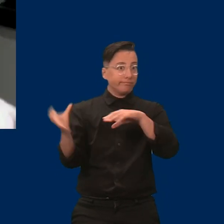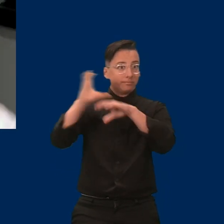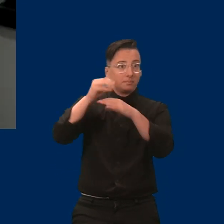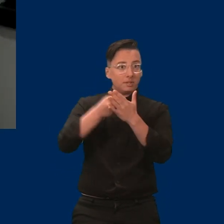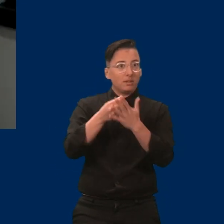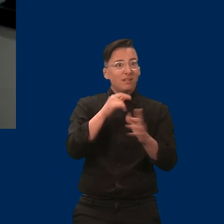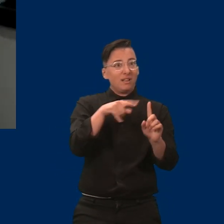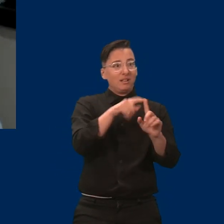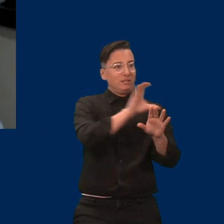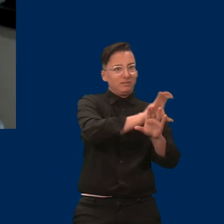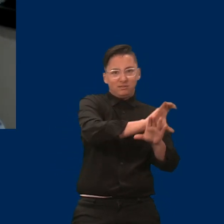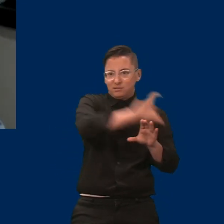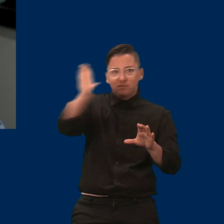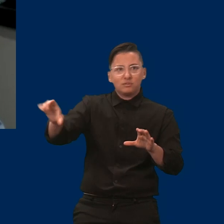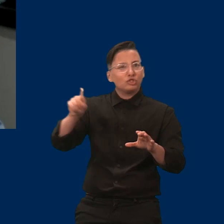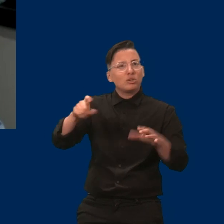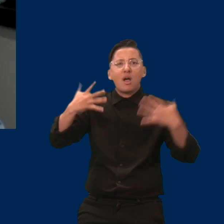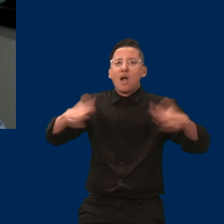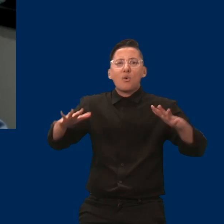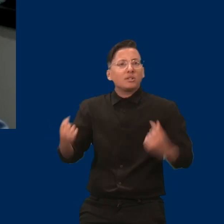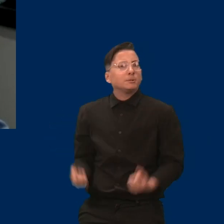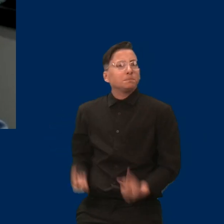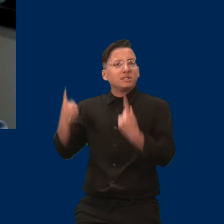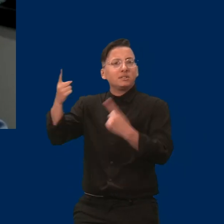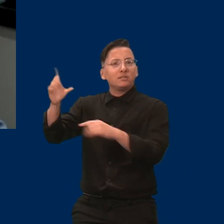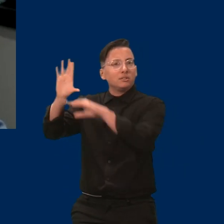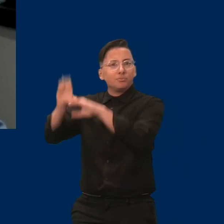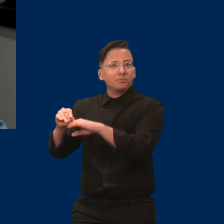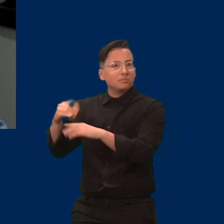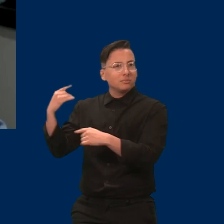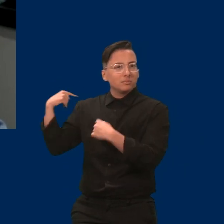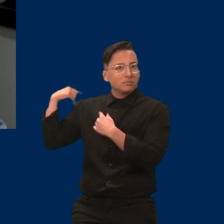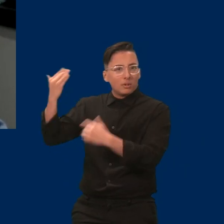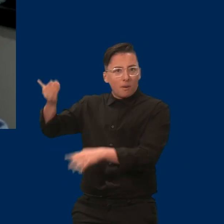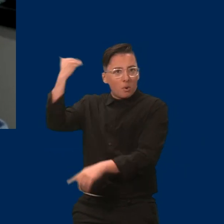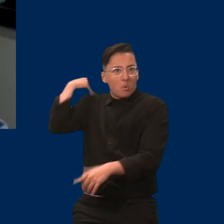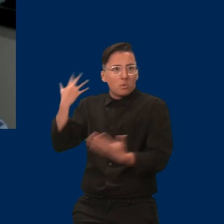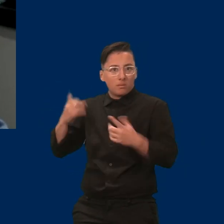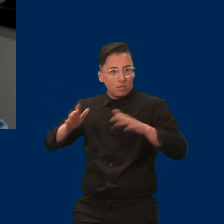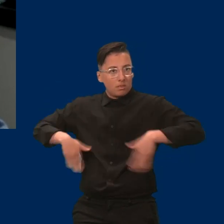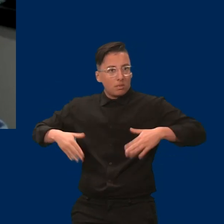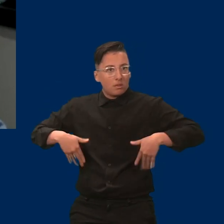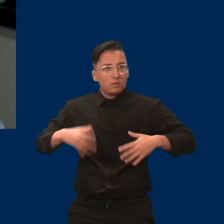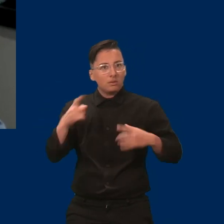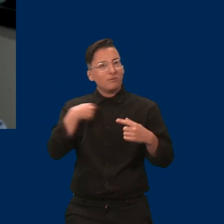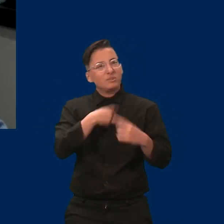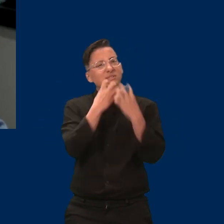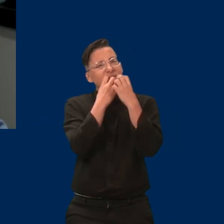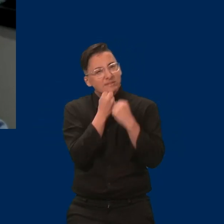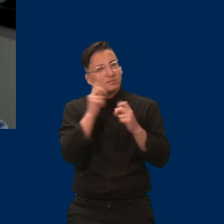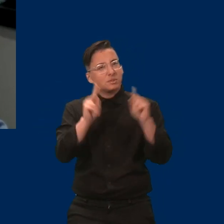within the bucket of services of the people we care most about in Minnesota. Why is that an issue for me?